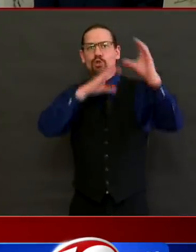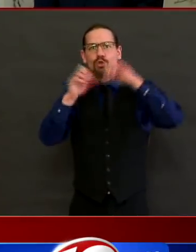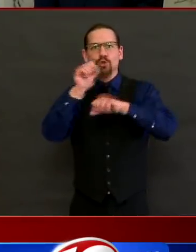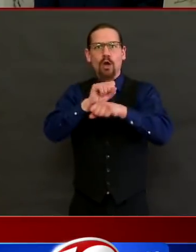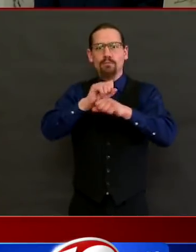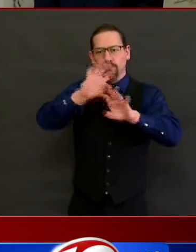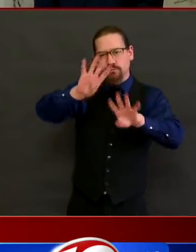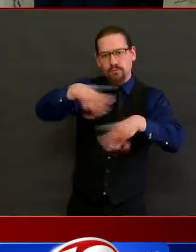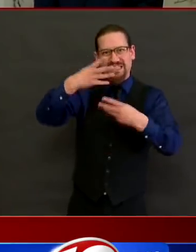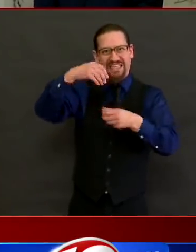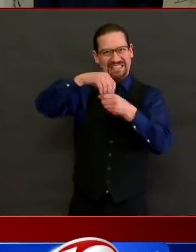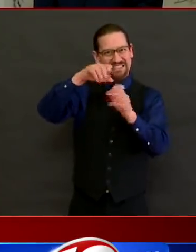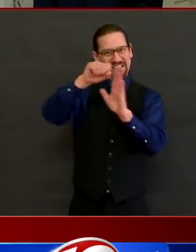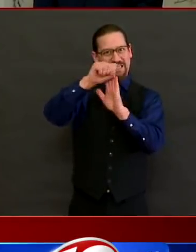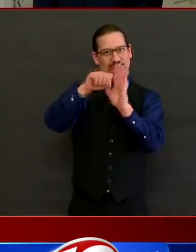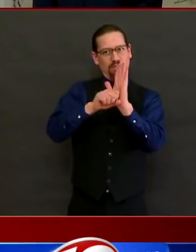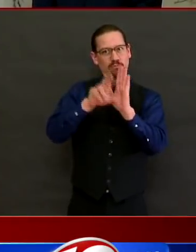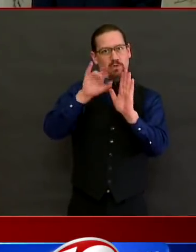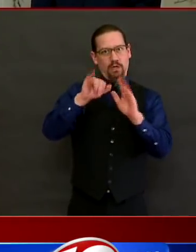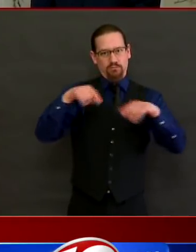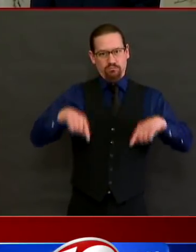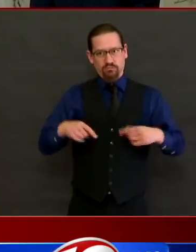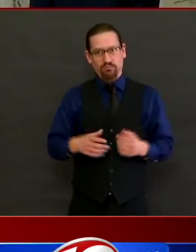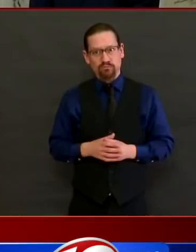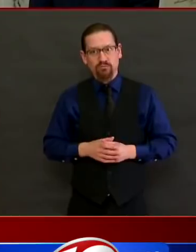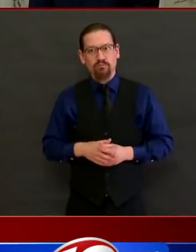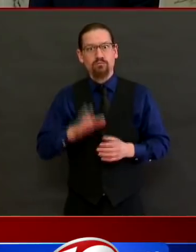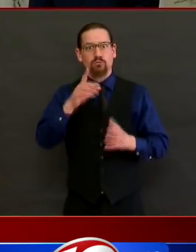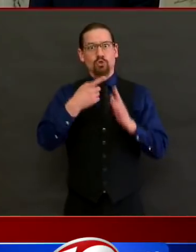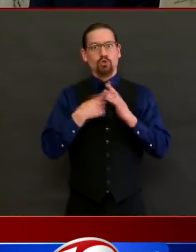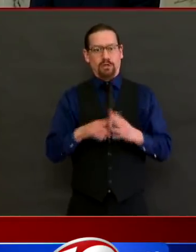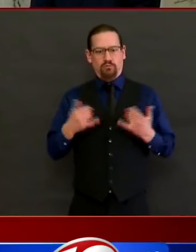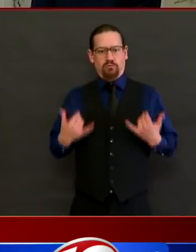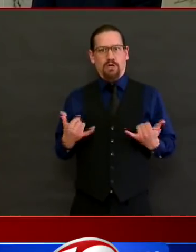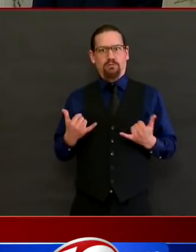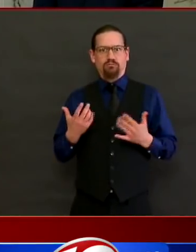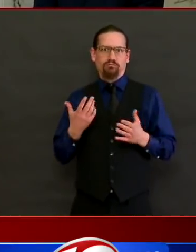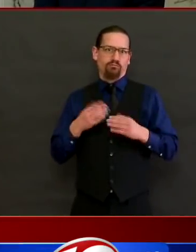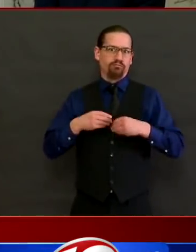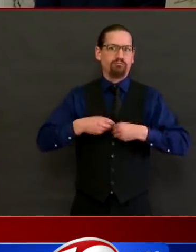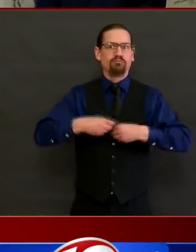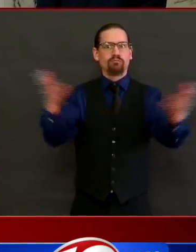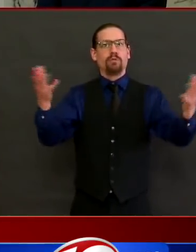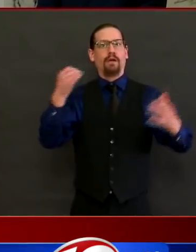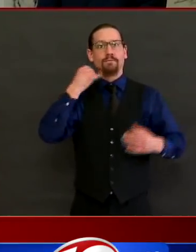STATE JOBSEEKING PLATFORM TO HELP CONNECT RHODE ISLANDERS WITH THESE POSITIONS. AS OF TODAY, IF YOU ARE LOOKING